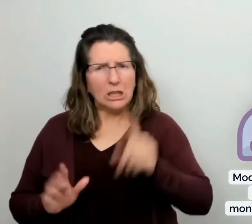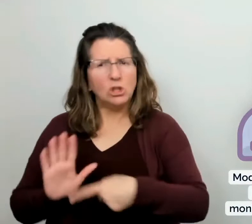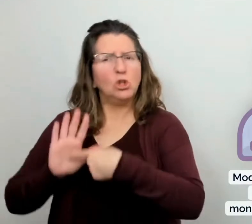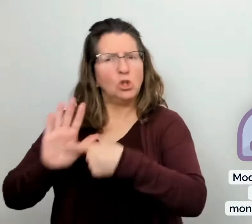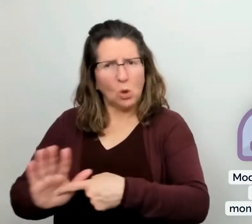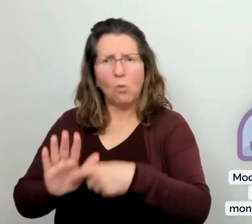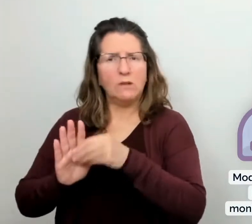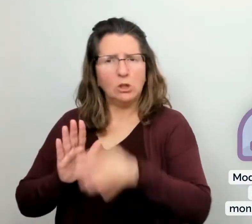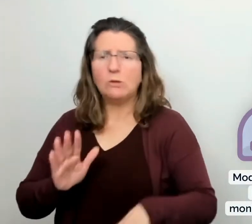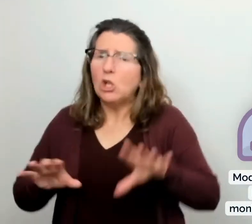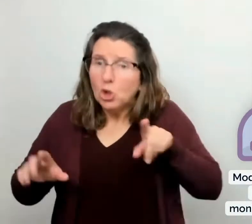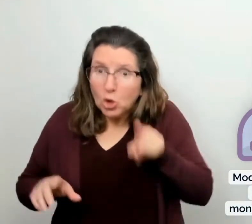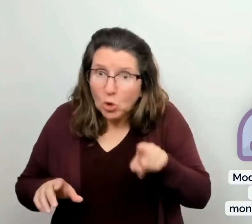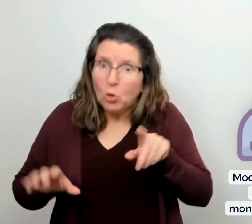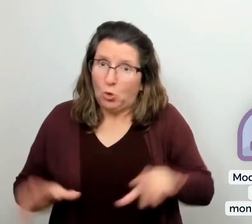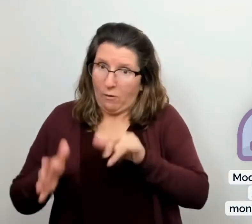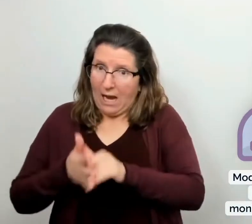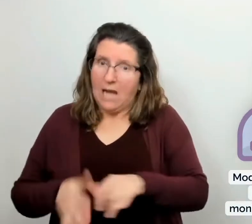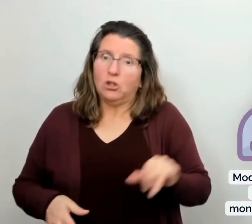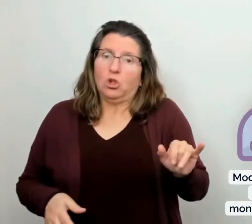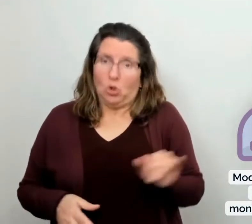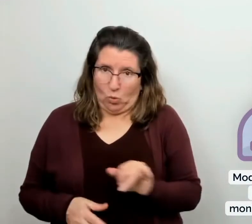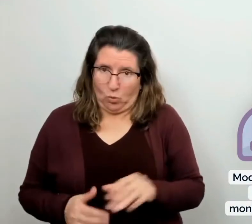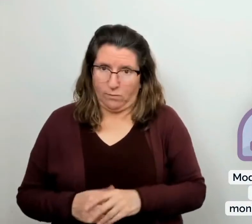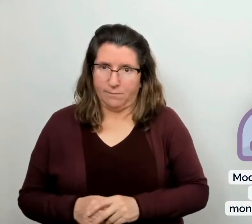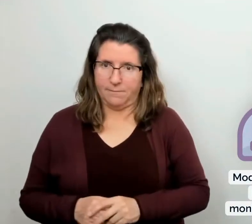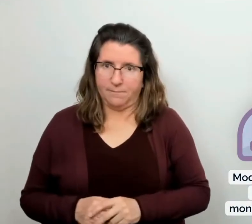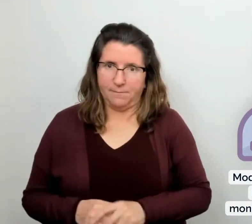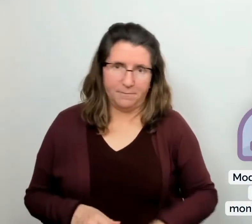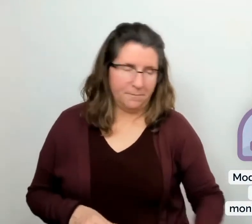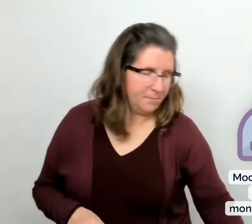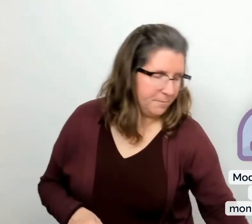It's important that students see you use these strategies as well.